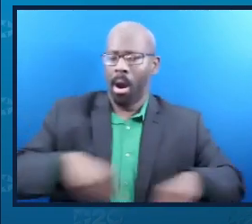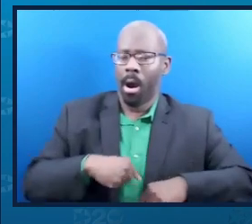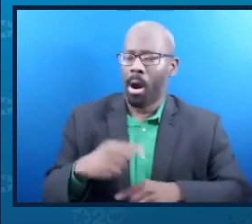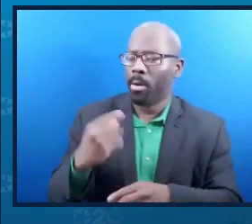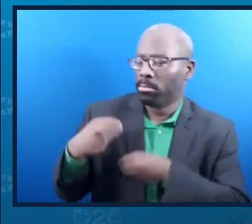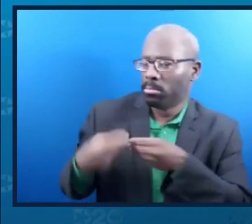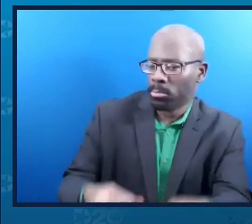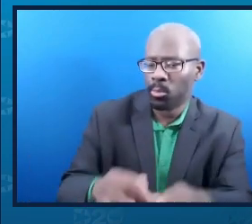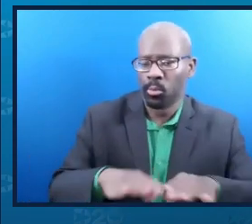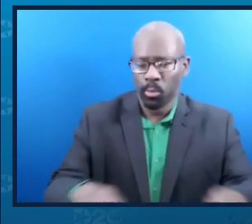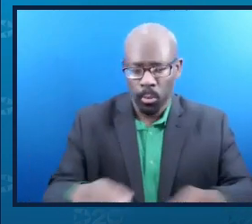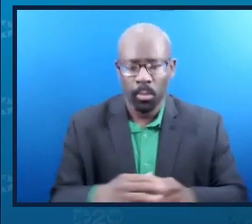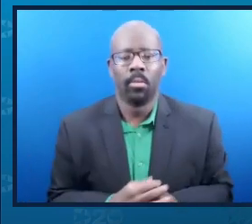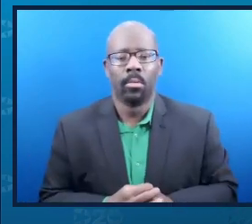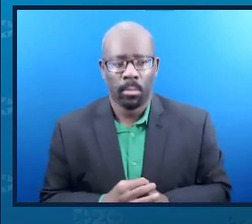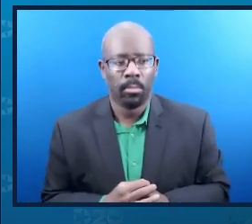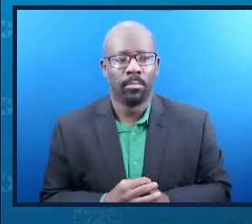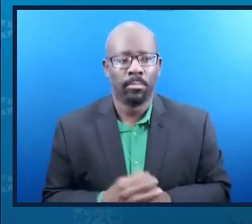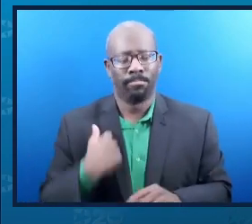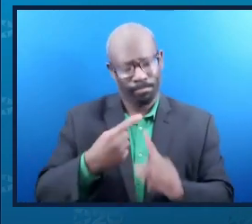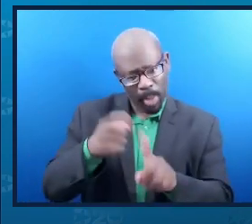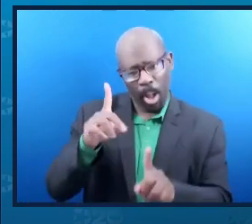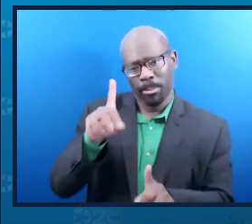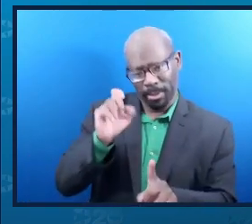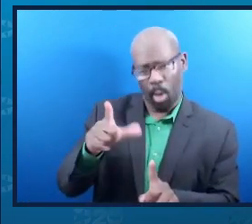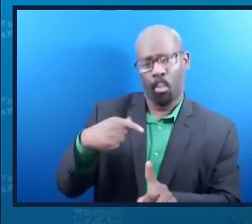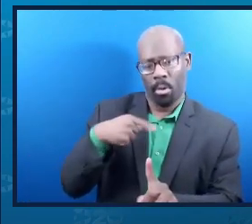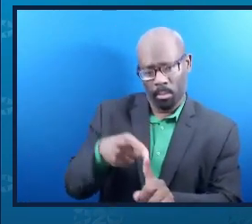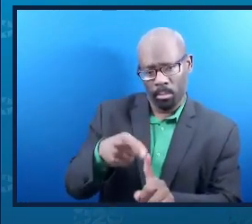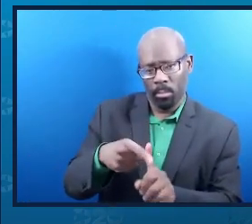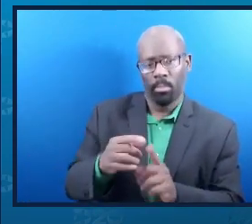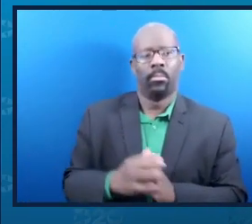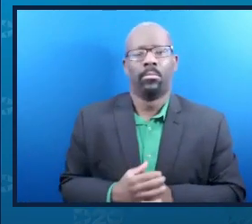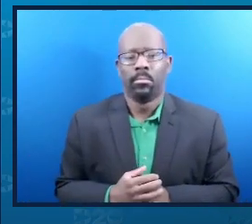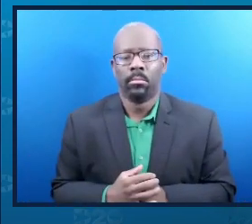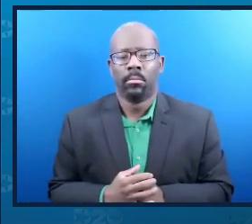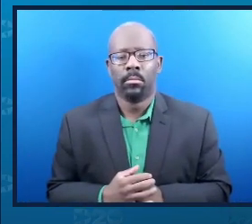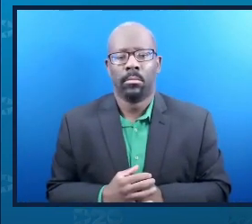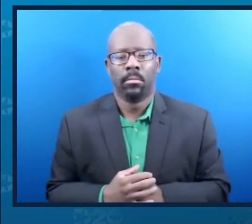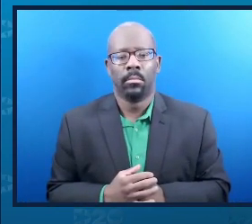DONALD TRUMP THINKS ABOUT CLIMATE CHANGE, THE OPP ONLY